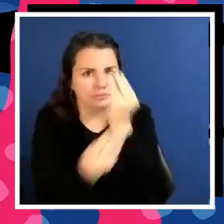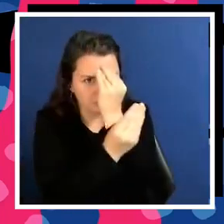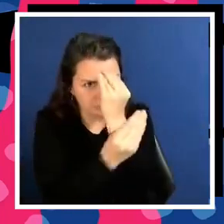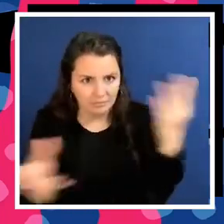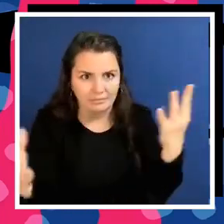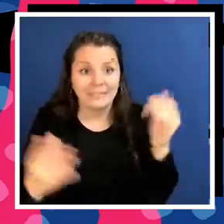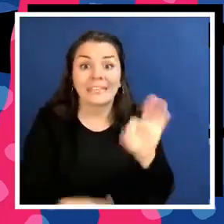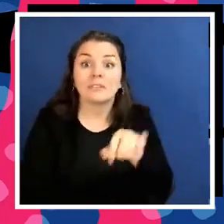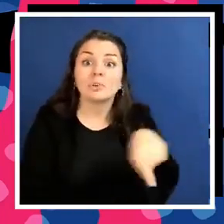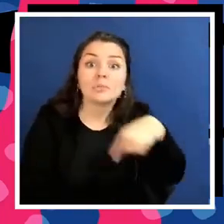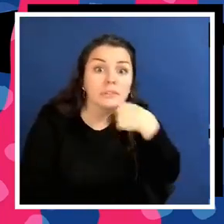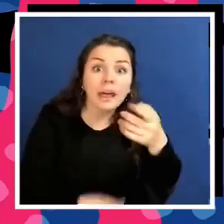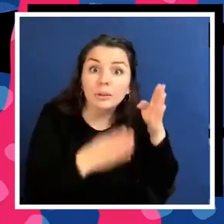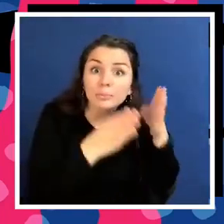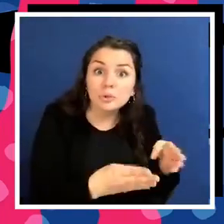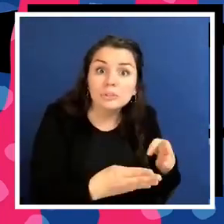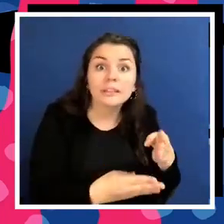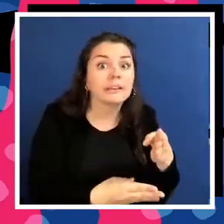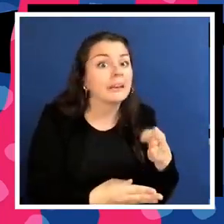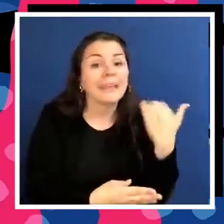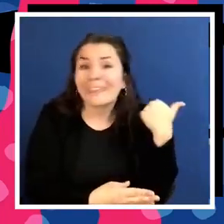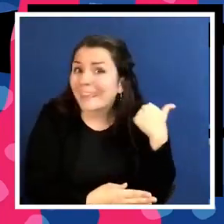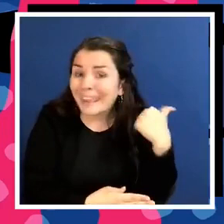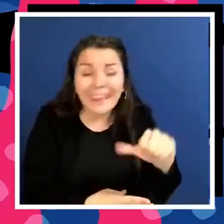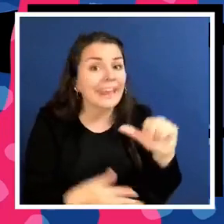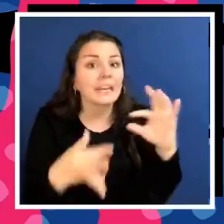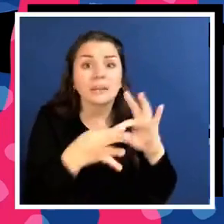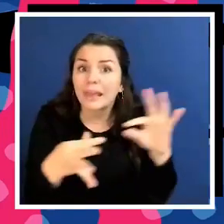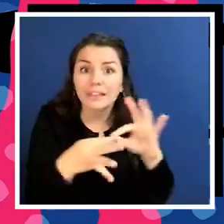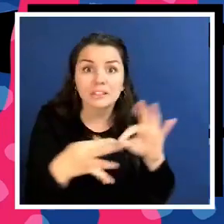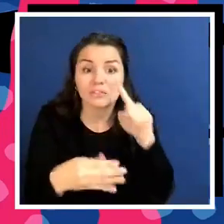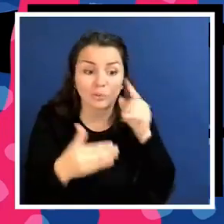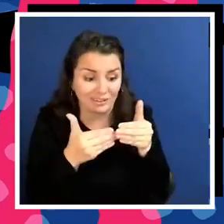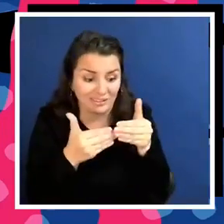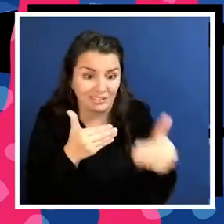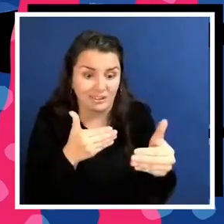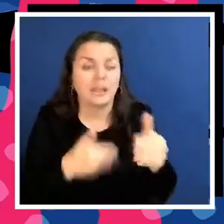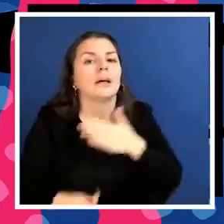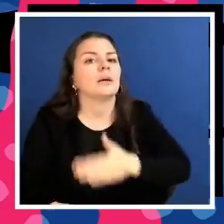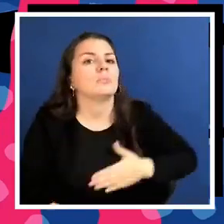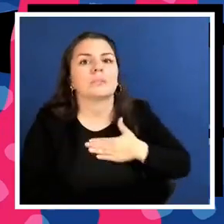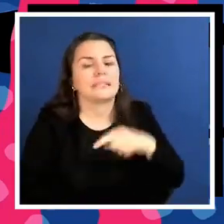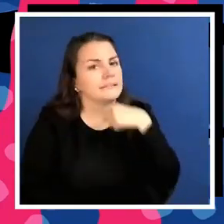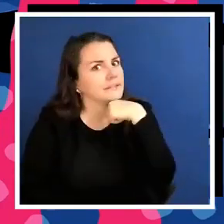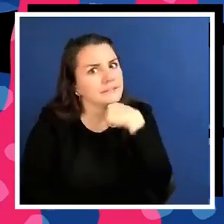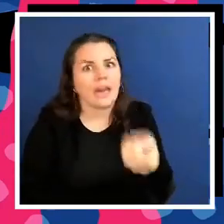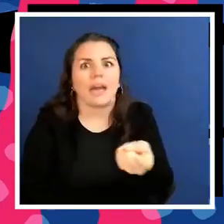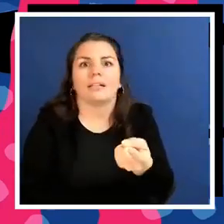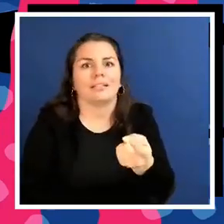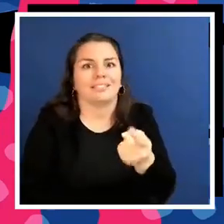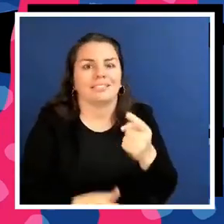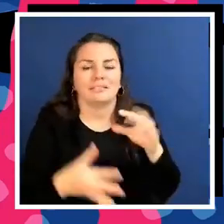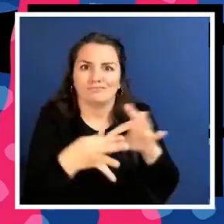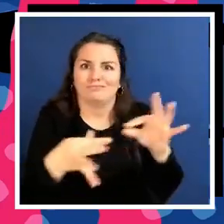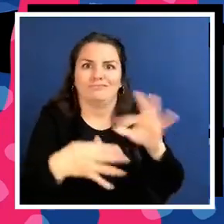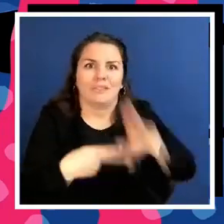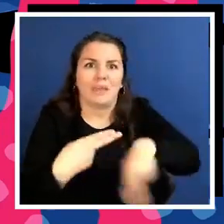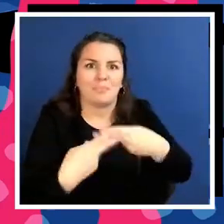YOU SHOULD TRULY LET PEOPLE